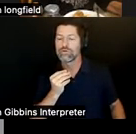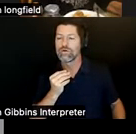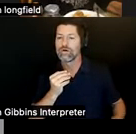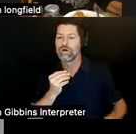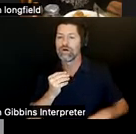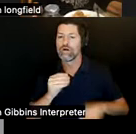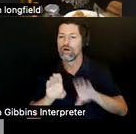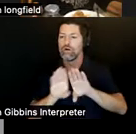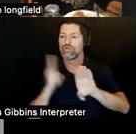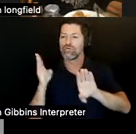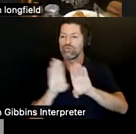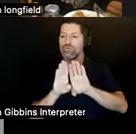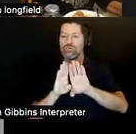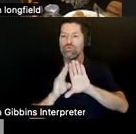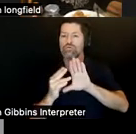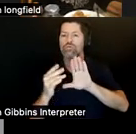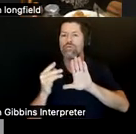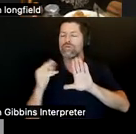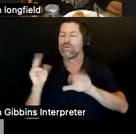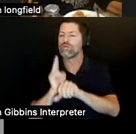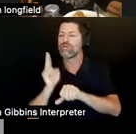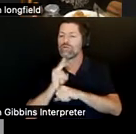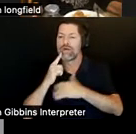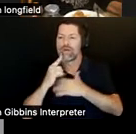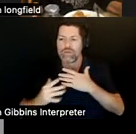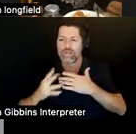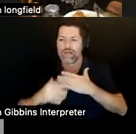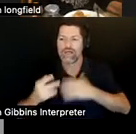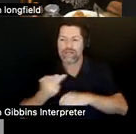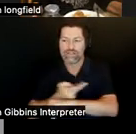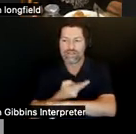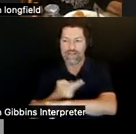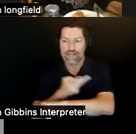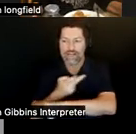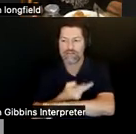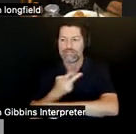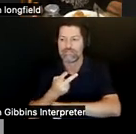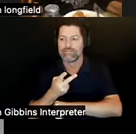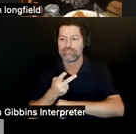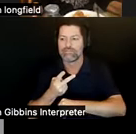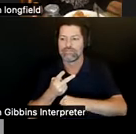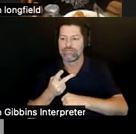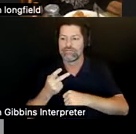blood of the lamb so that the 19:17:56 angel of death would pass over their